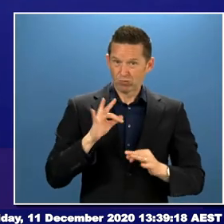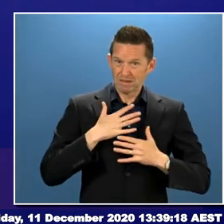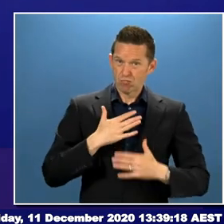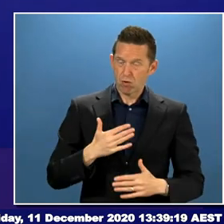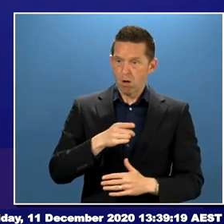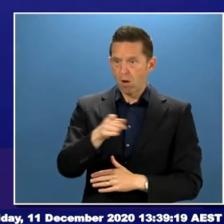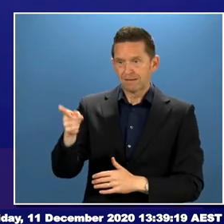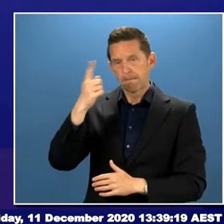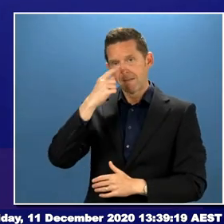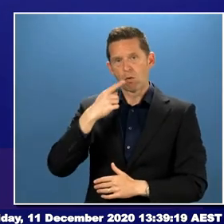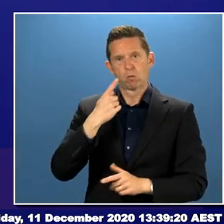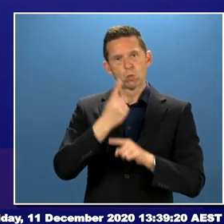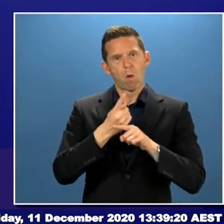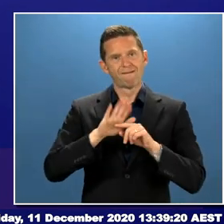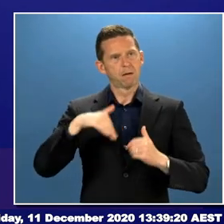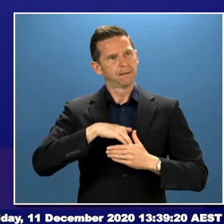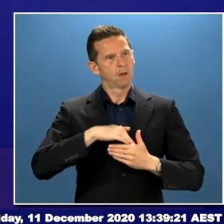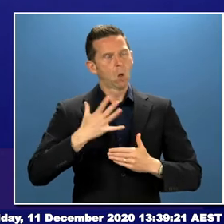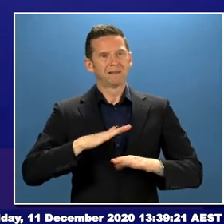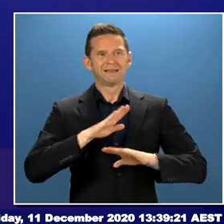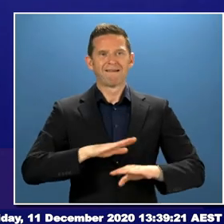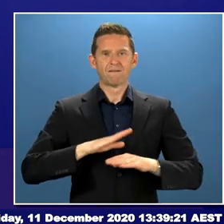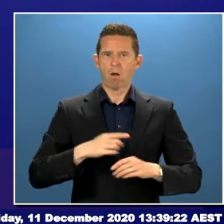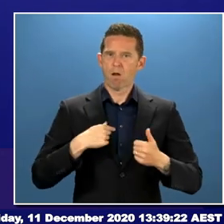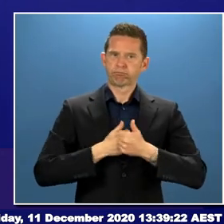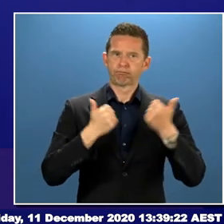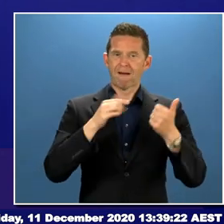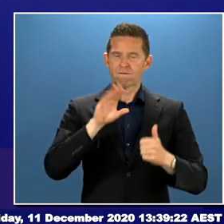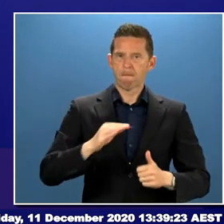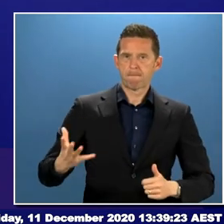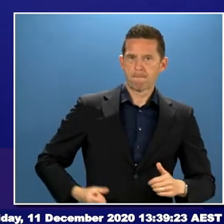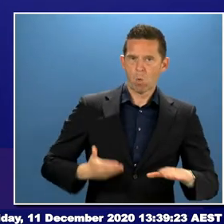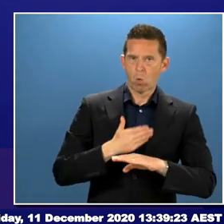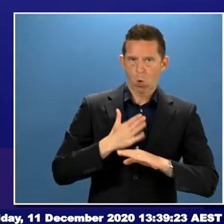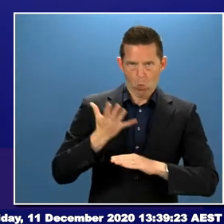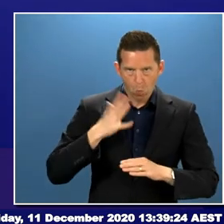fulfilment to be gained from paid employment and the desire to make more